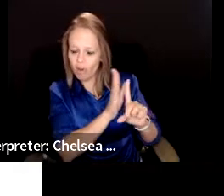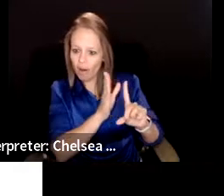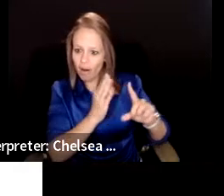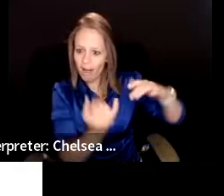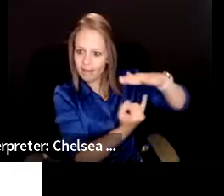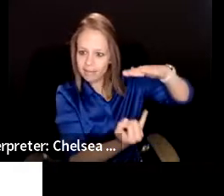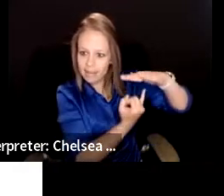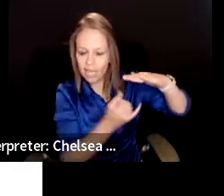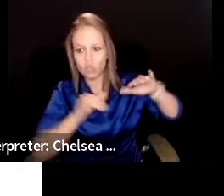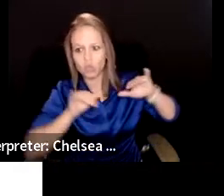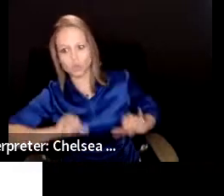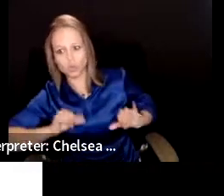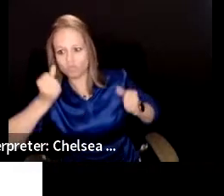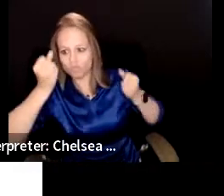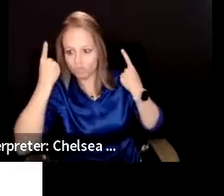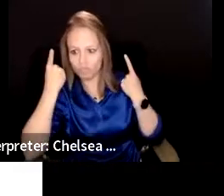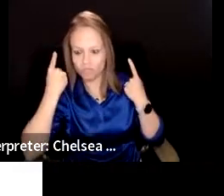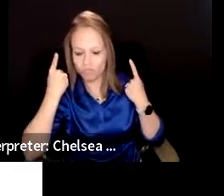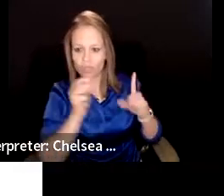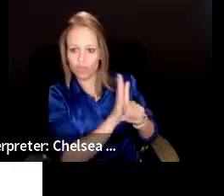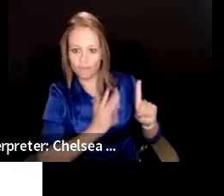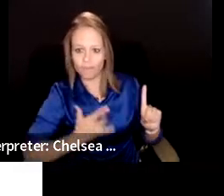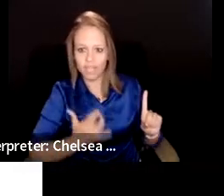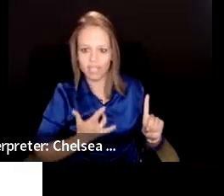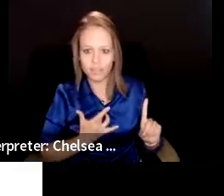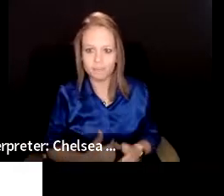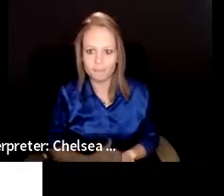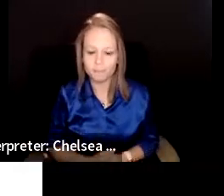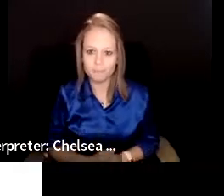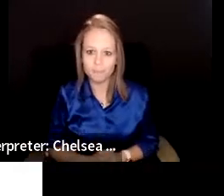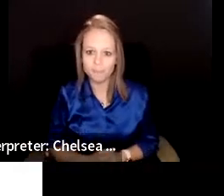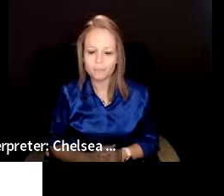It also drives people not seeking help for the substance use disorder and gets codified